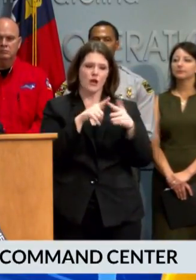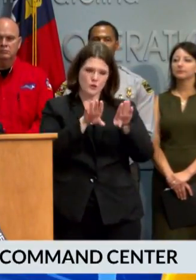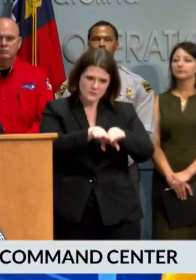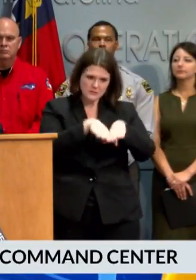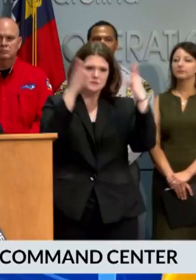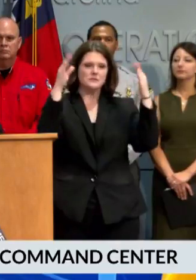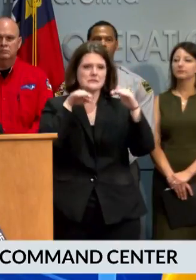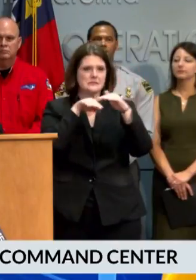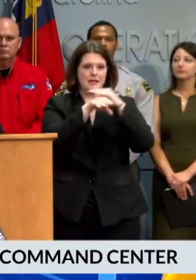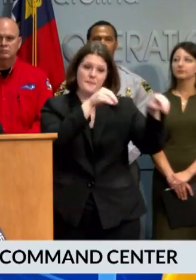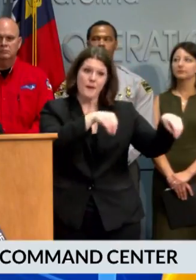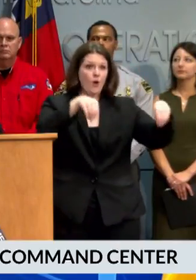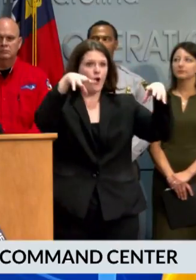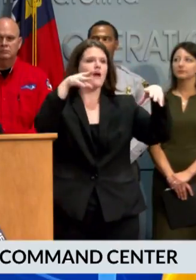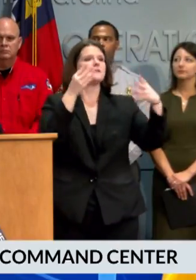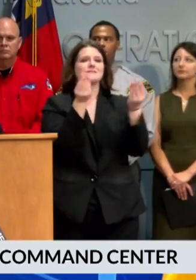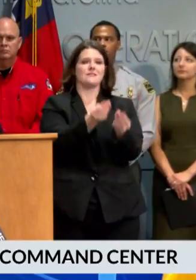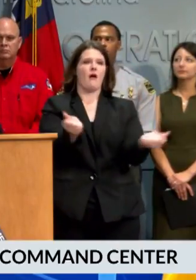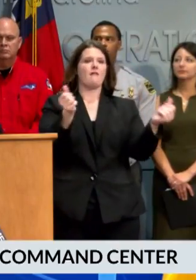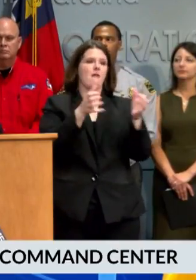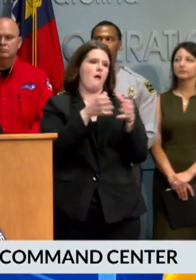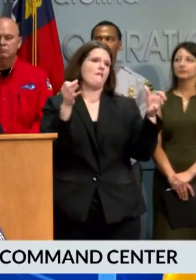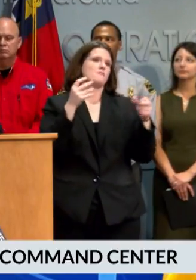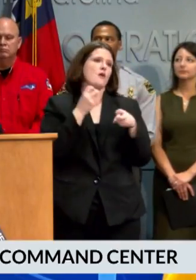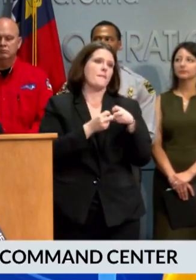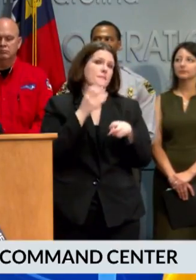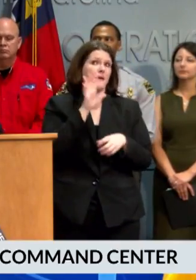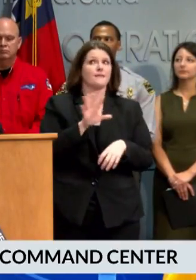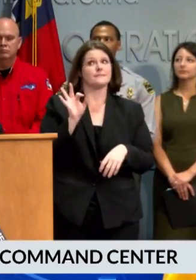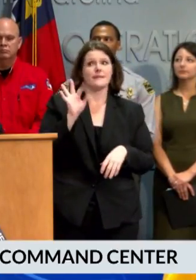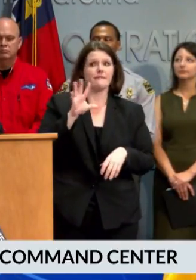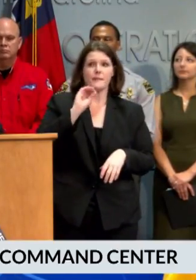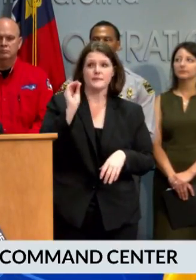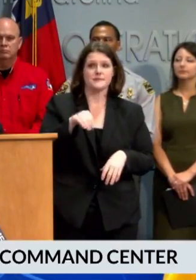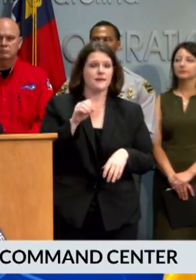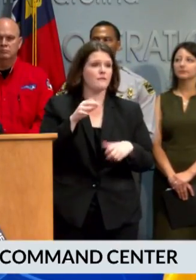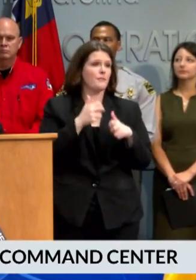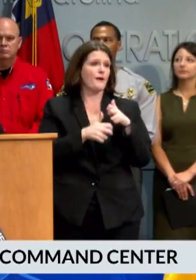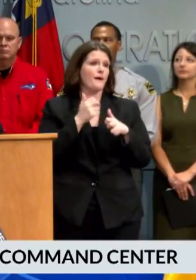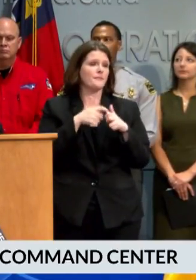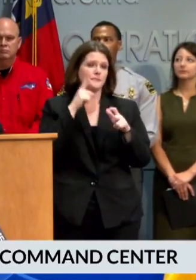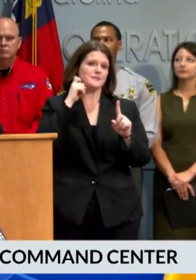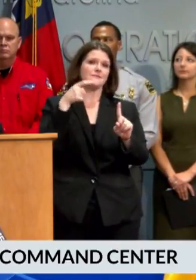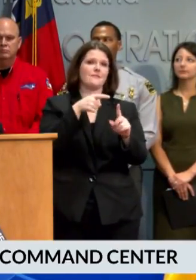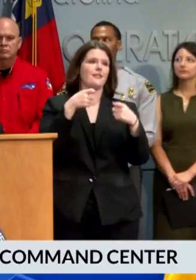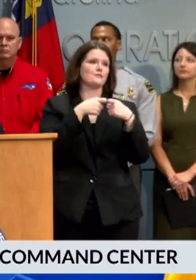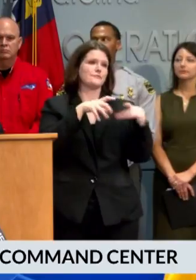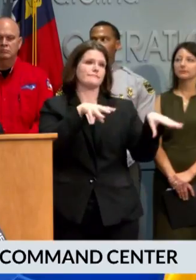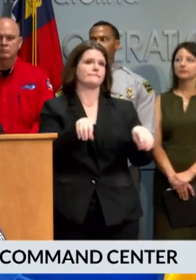THE PARTNERS DO THAT. BECAUSE WE KNOW IS GOT TO GET THE ROADS BACK OPEN TO FULLY GET THE POWER BACK ON SO THE POWER CREWS AND PRIVATE INDUSTRY CAN GET BACK AND TO